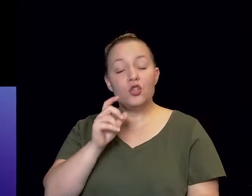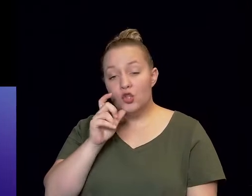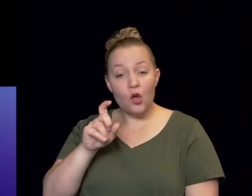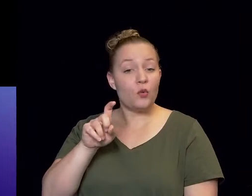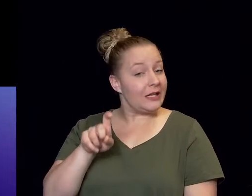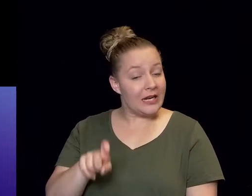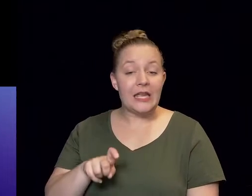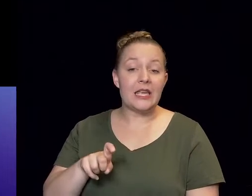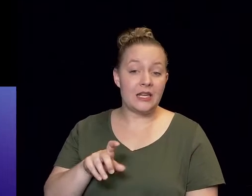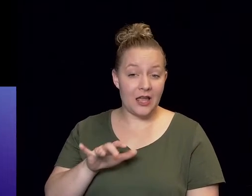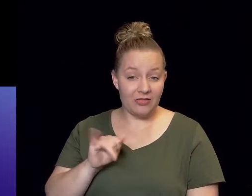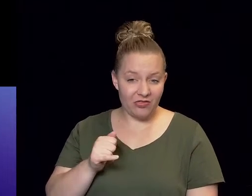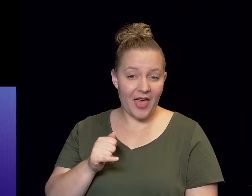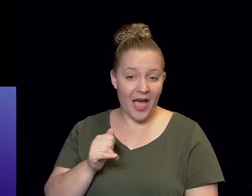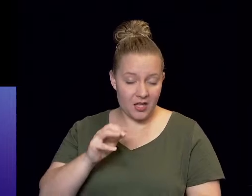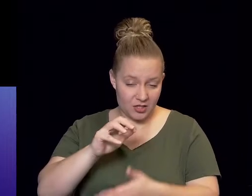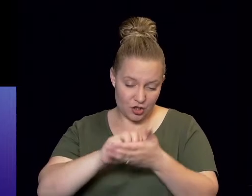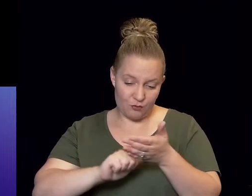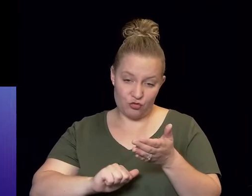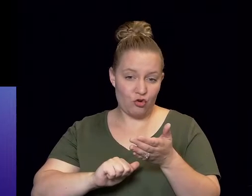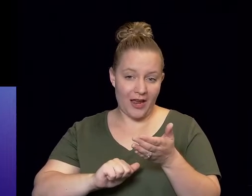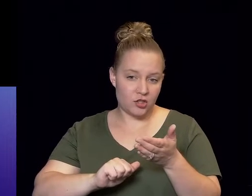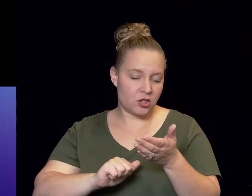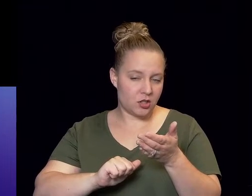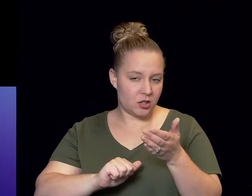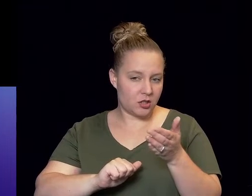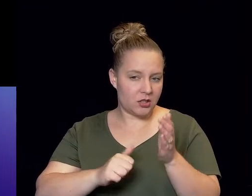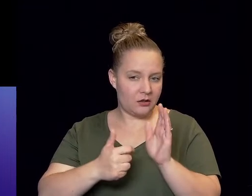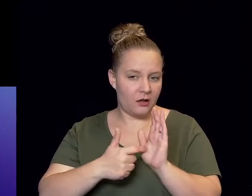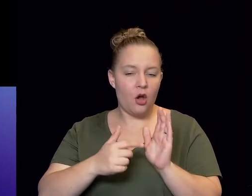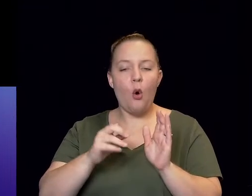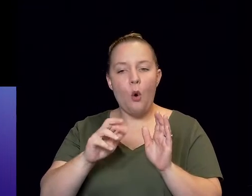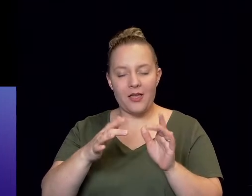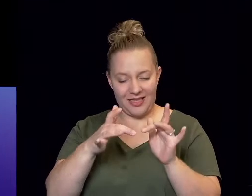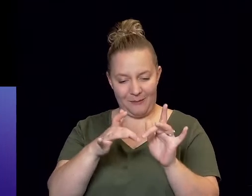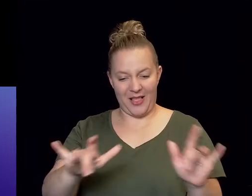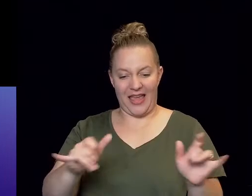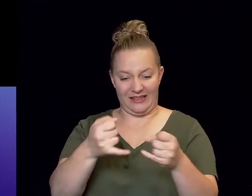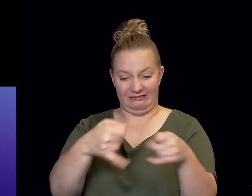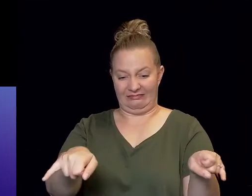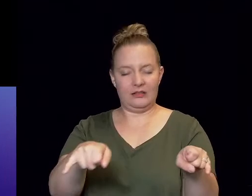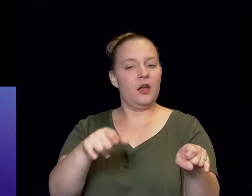this subtraction sign or this blank. I was just showing you that I needed to put that